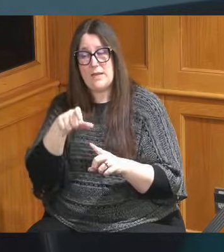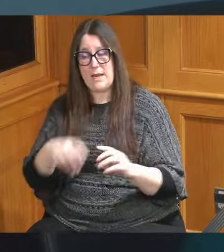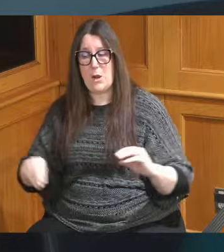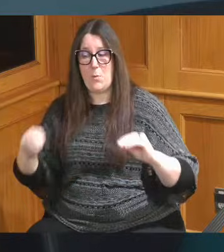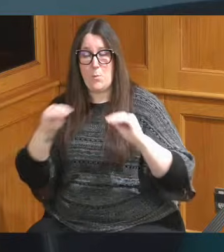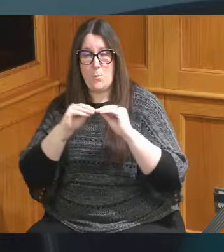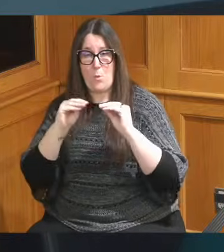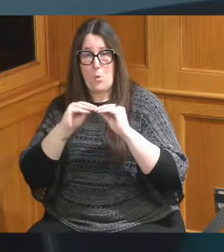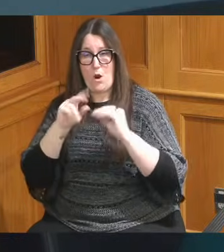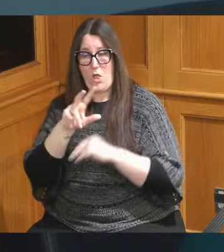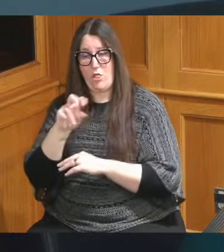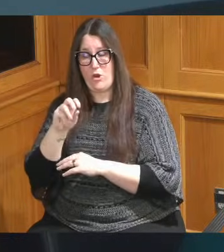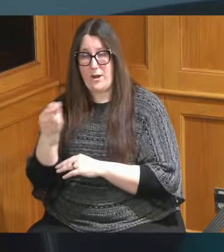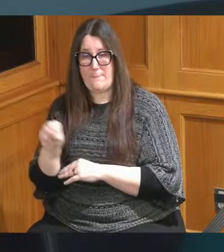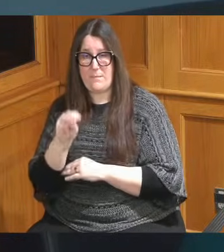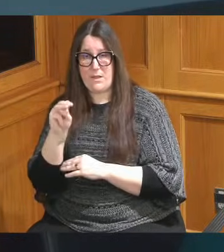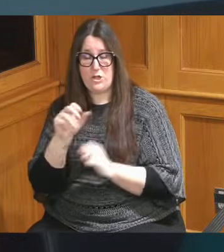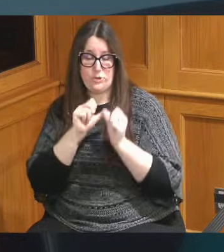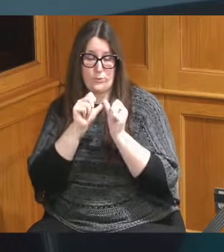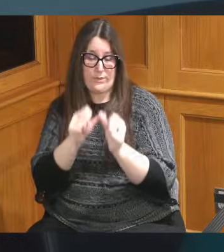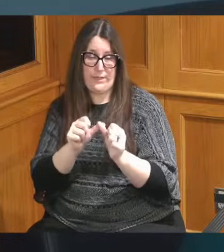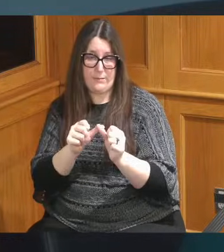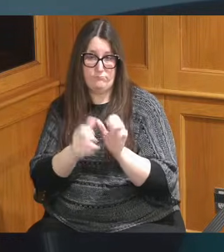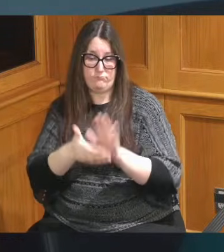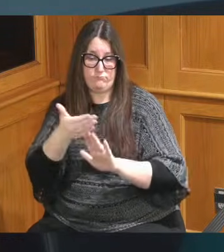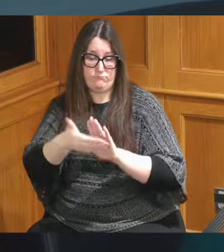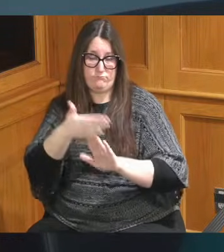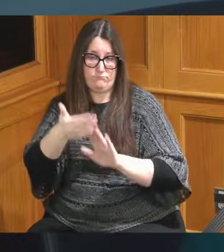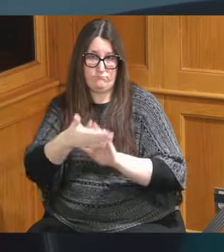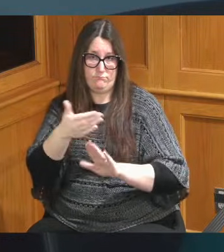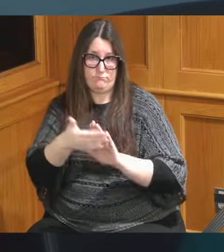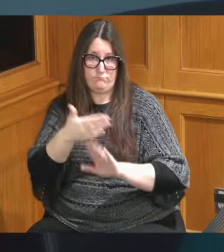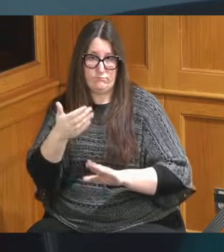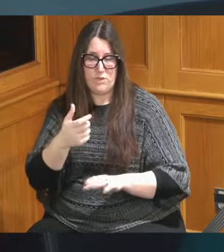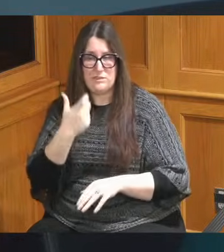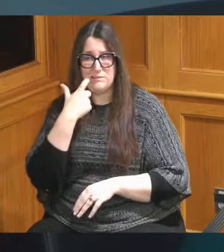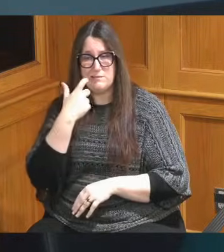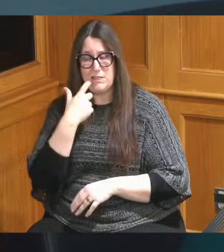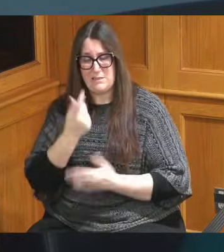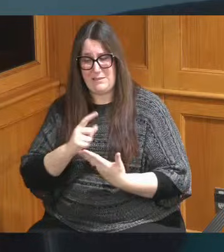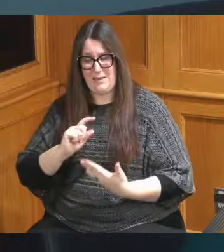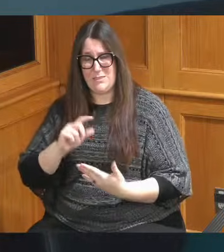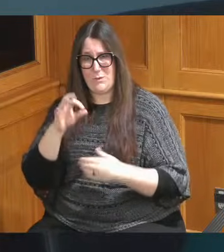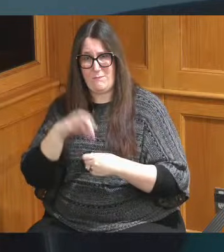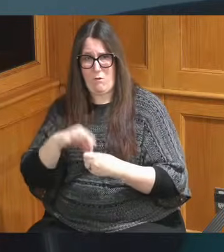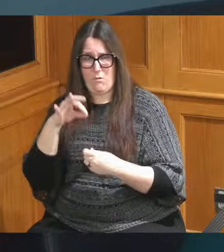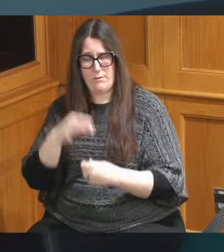30 million to keep operations going. We just voted on some stuff last week. And I said, "Well,